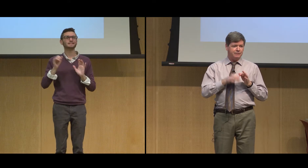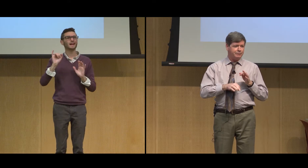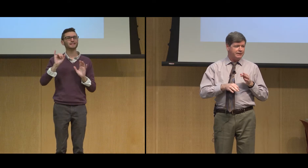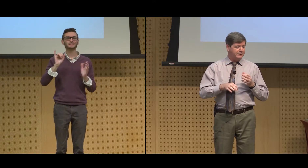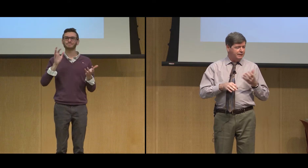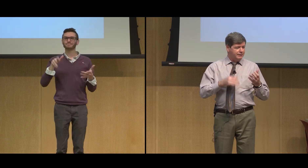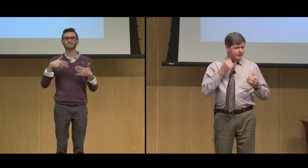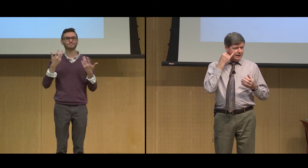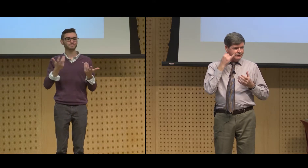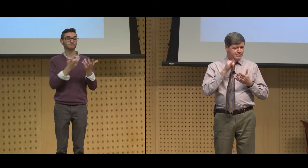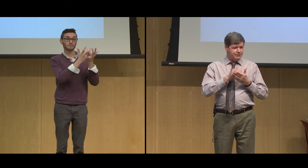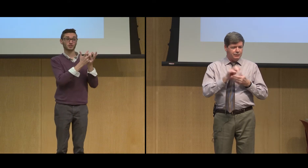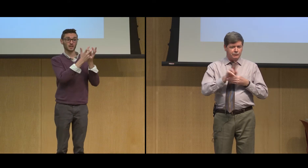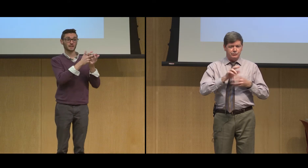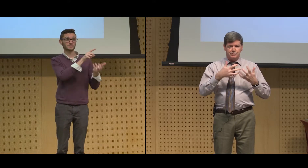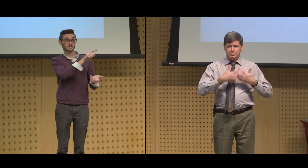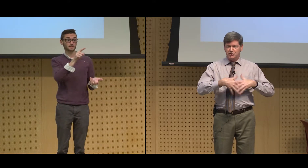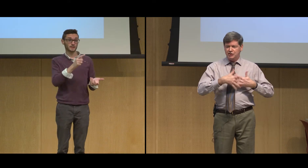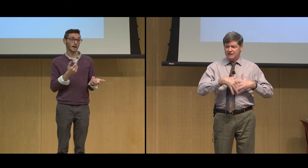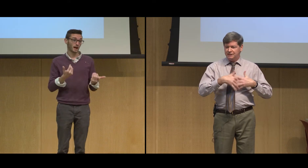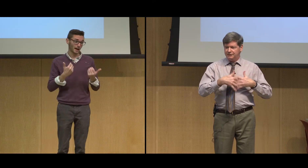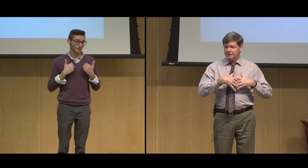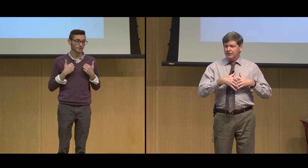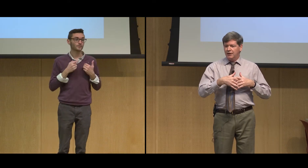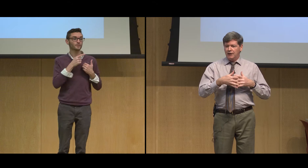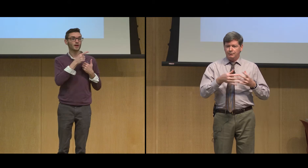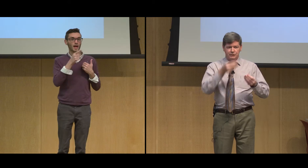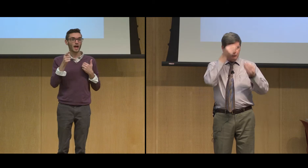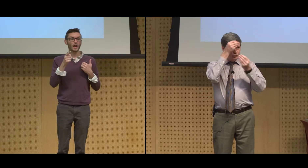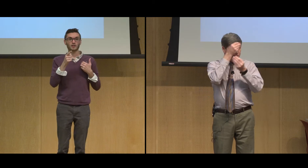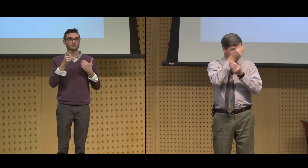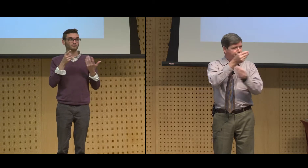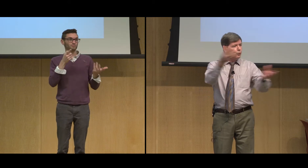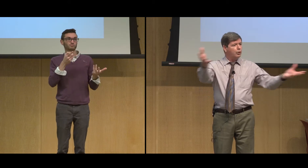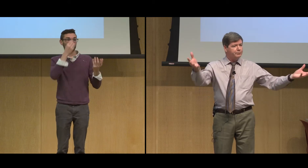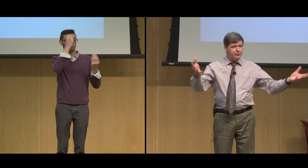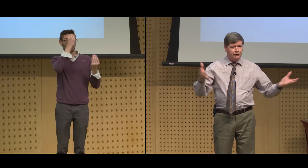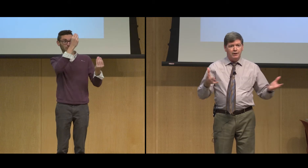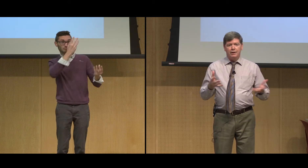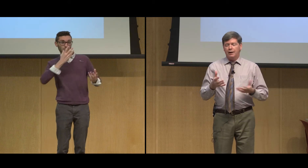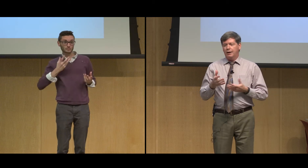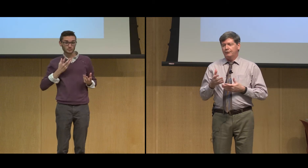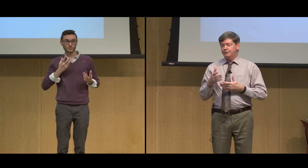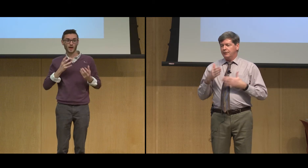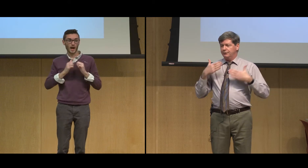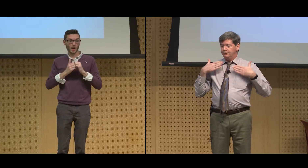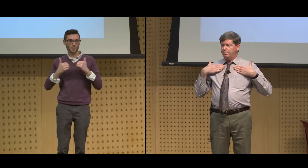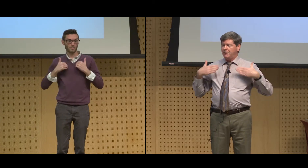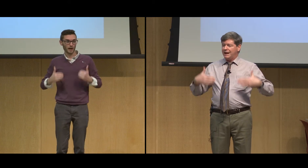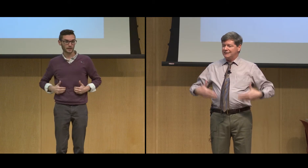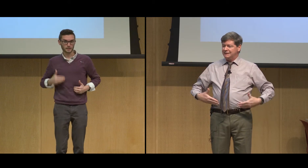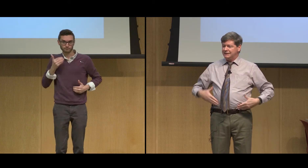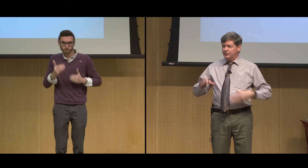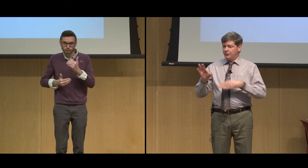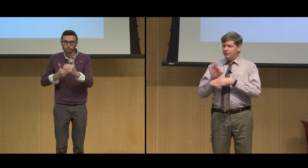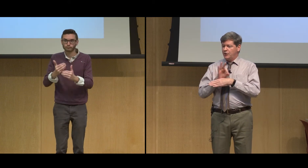Biofeedback is-- is simply the idea that you use machines to inform you of--